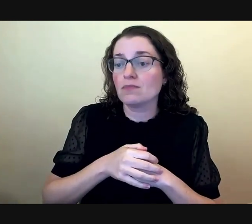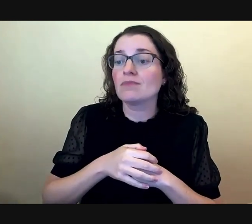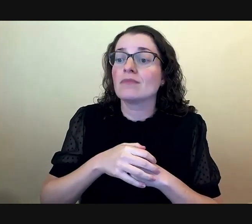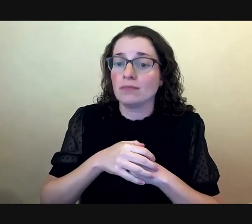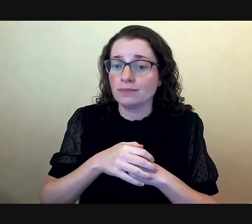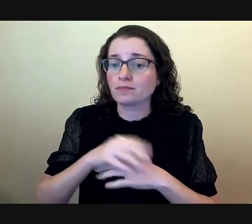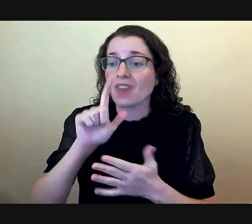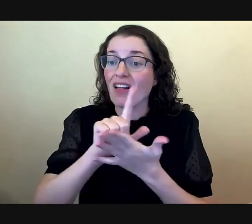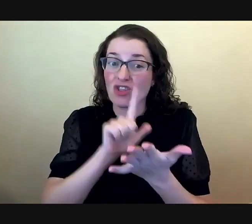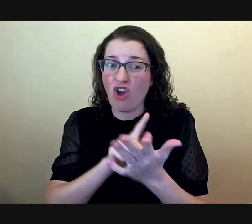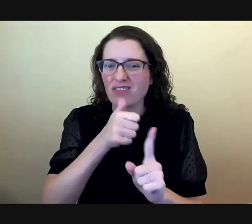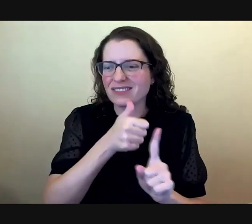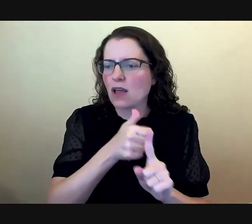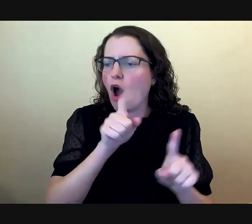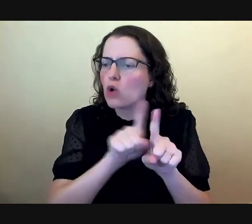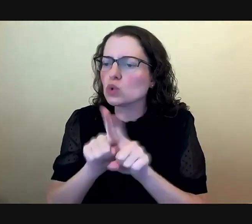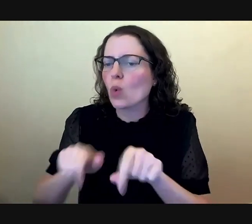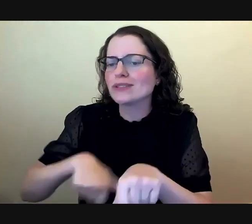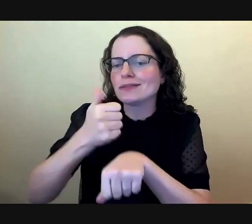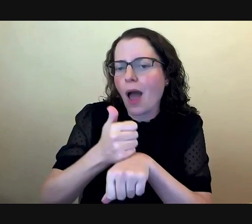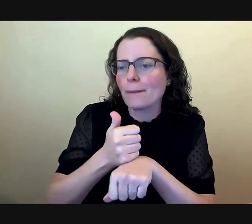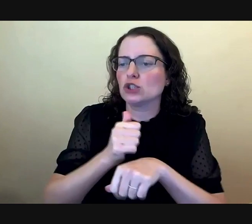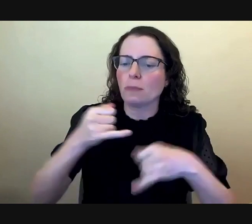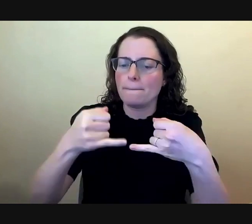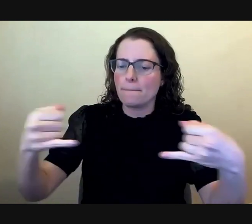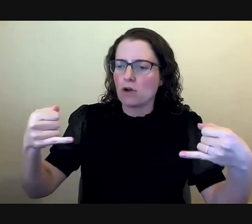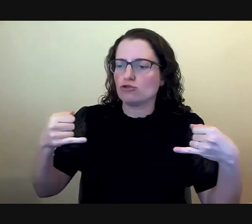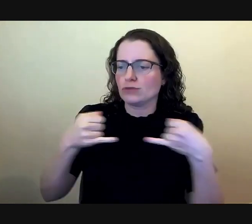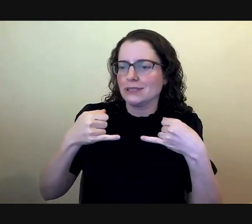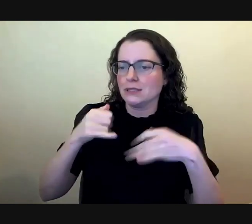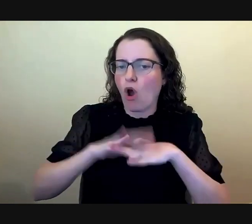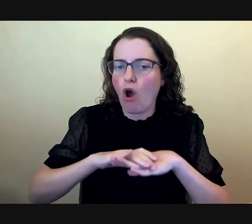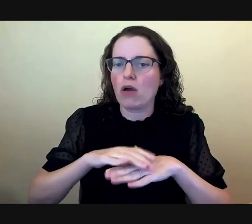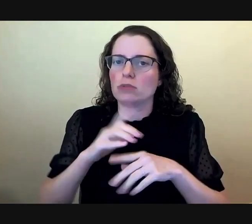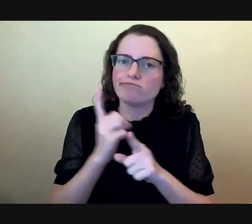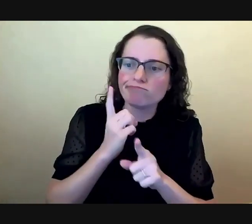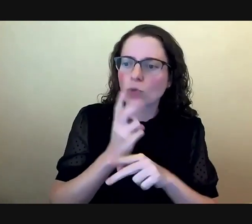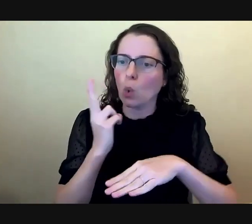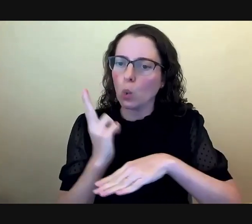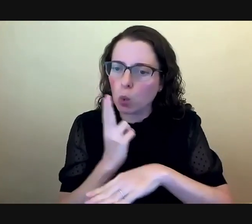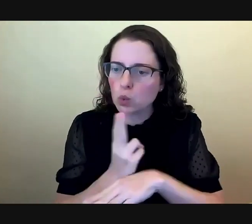within their institution? The laws themselves also established boundaries